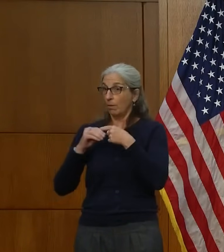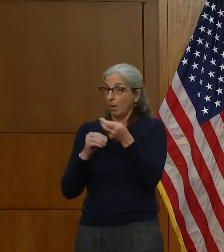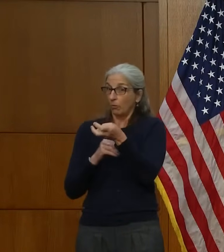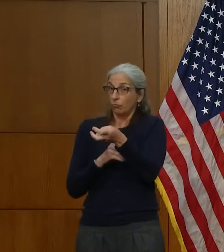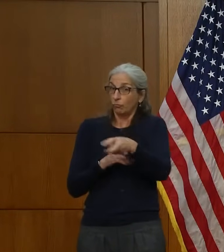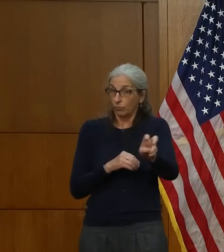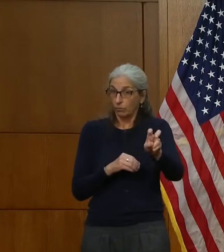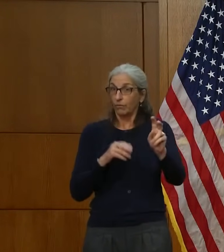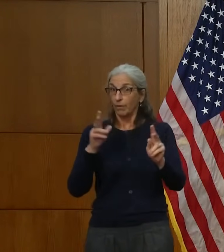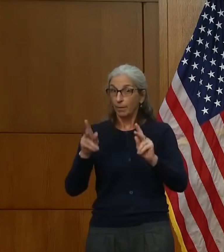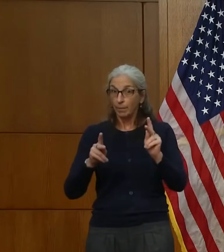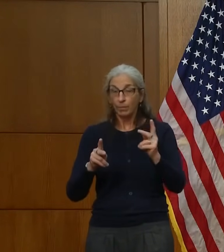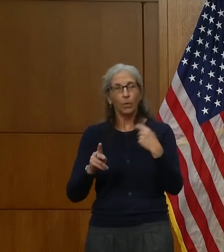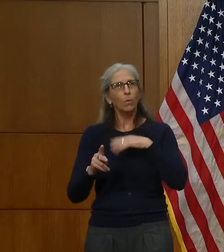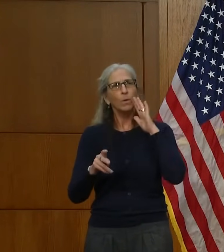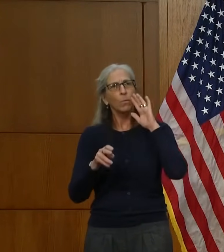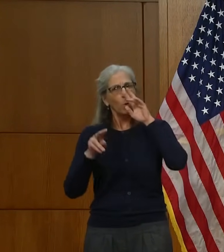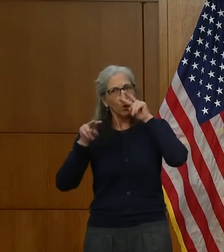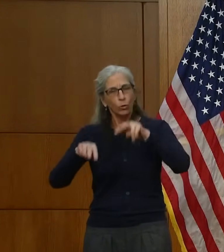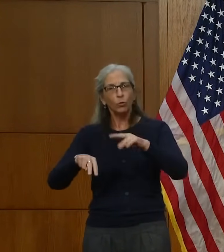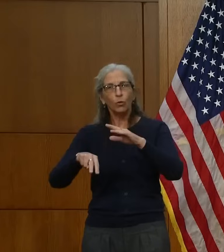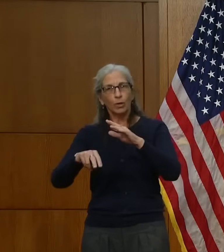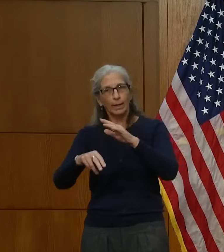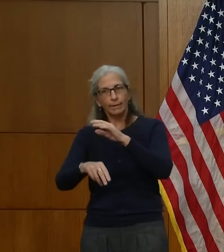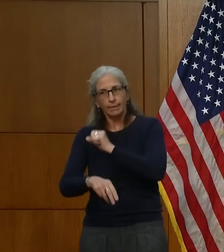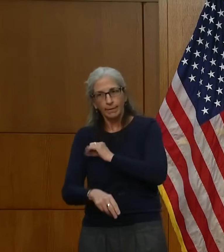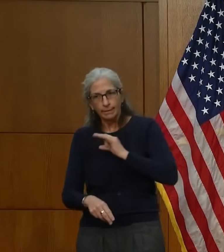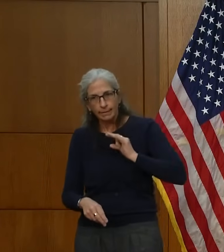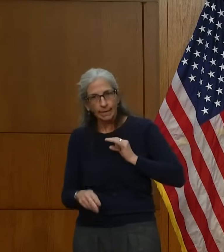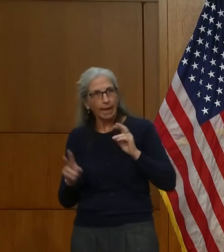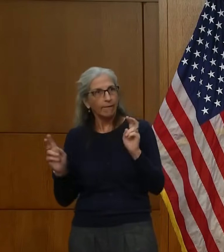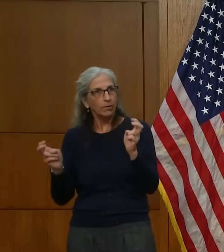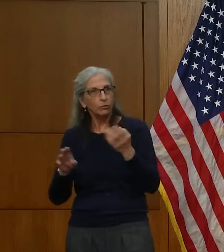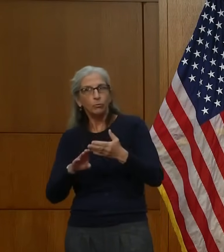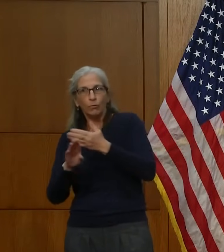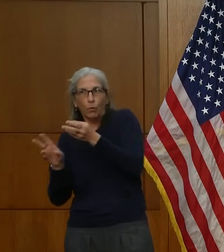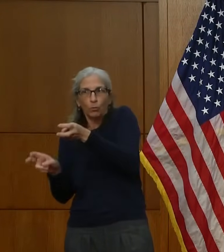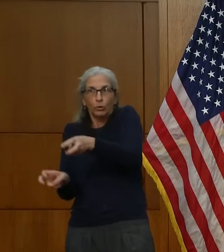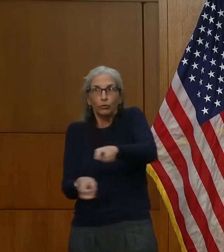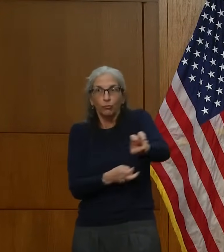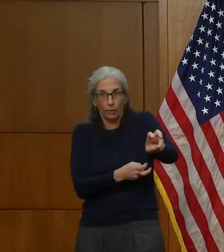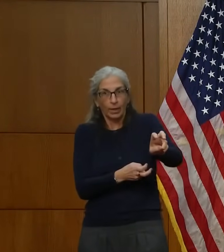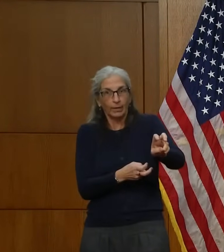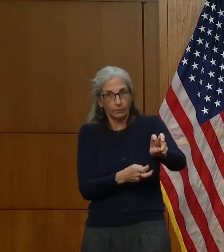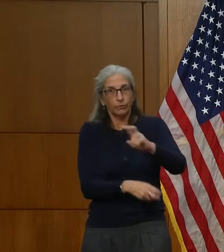WEEK ABOUT TRANSPORTING INDIVIDUALS. OBVIOUSLY WE WILL.